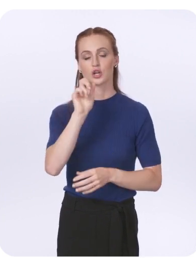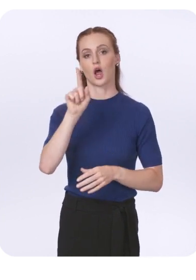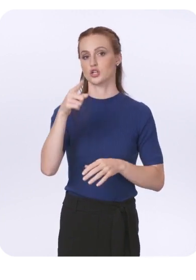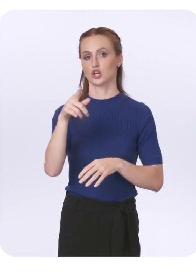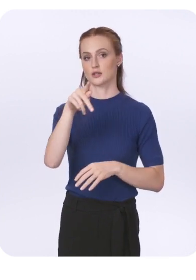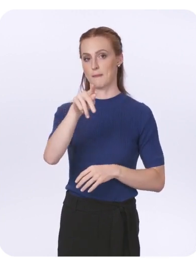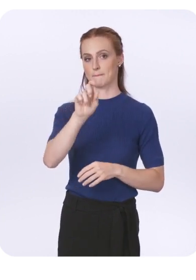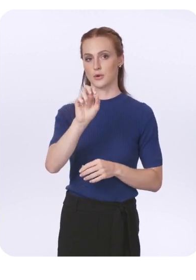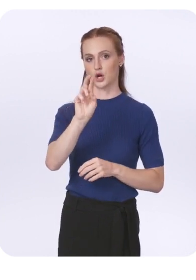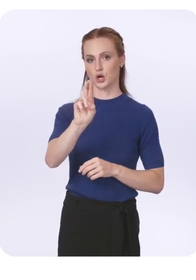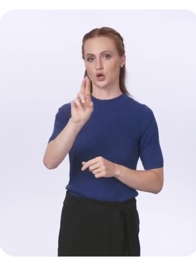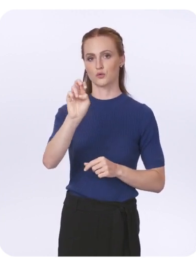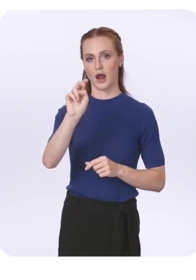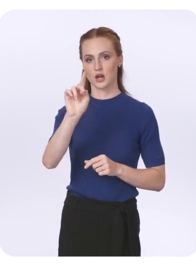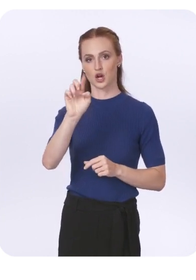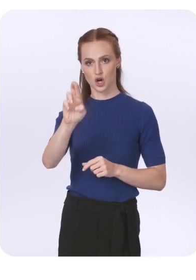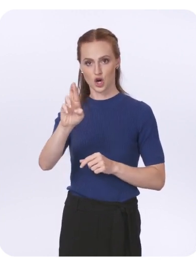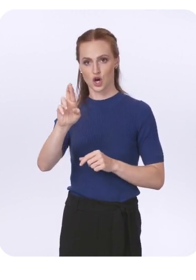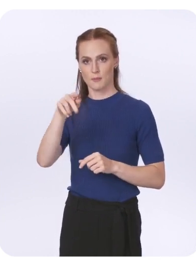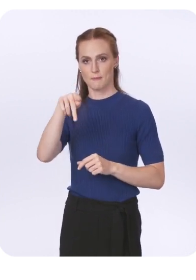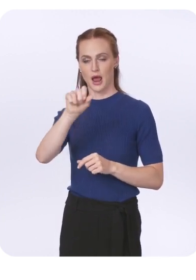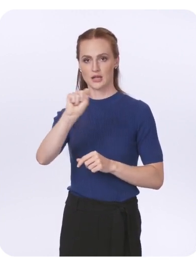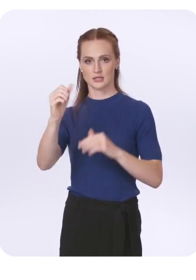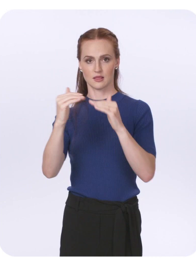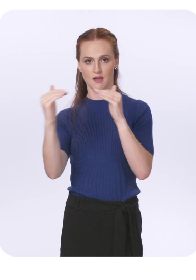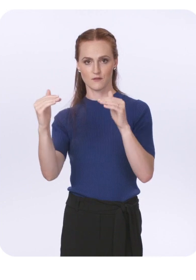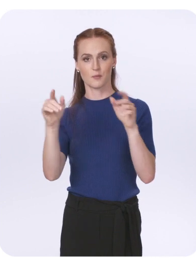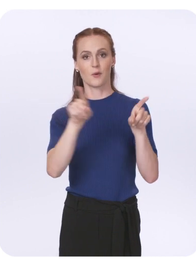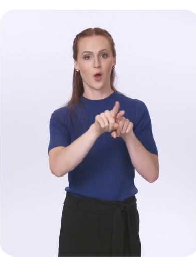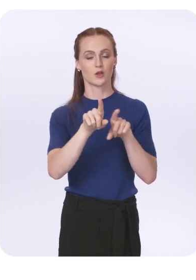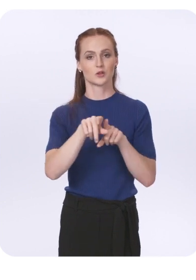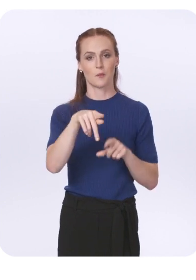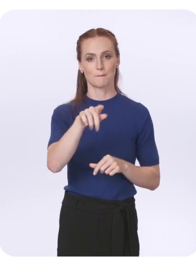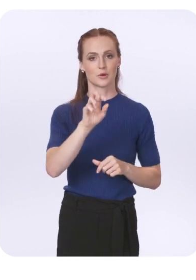not just at a per render pass level, but even at a per draw call level